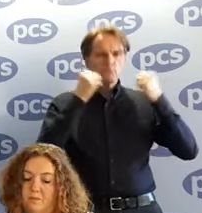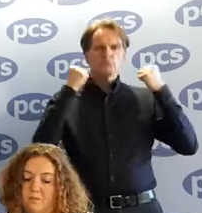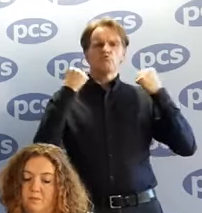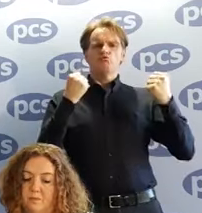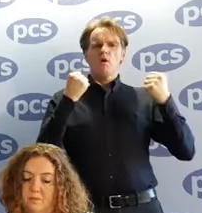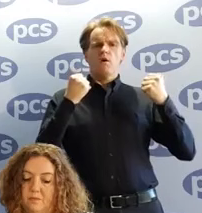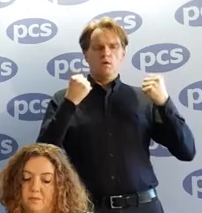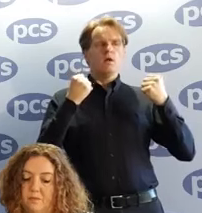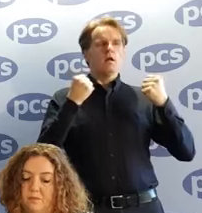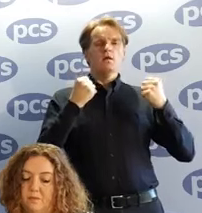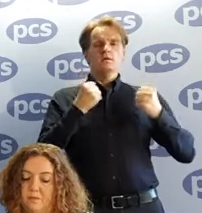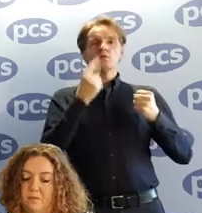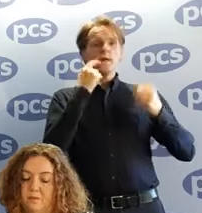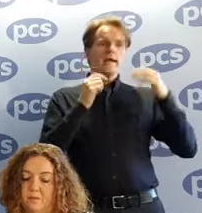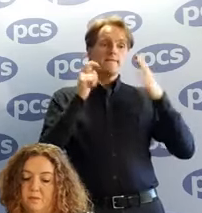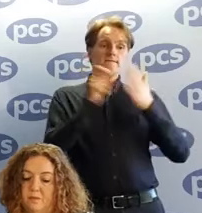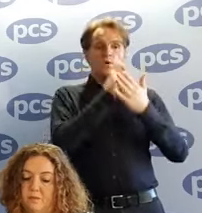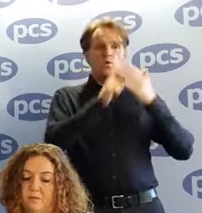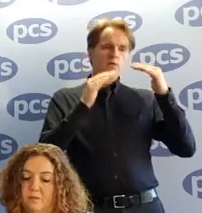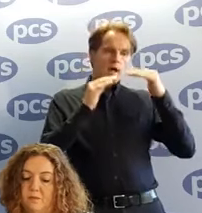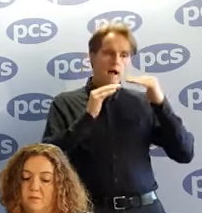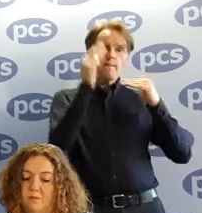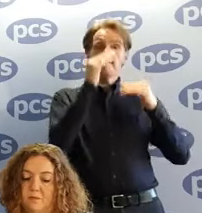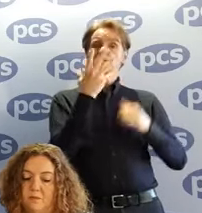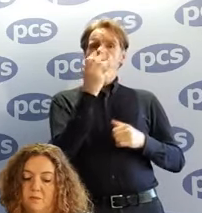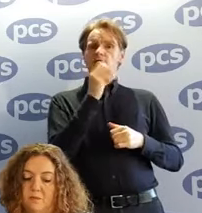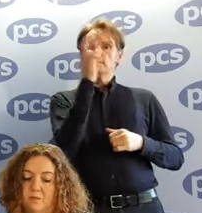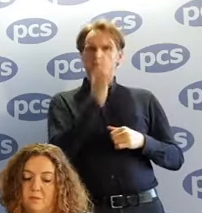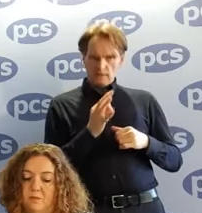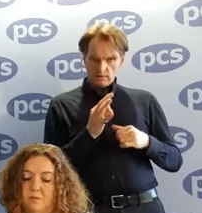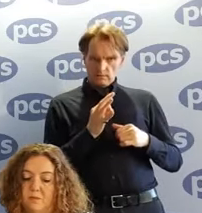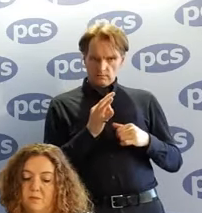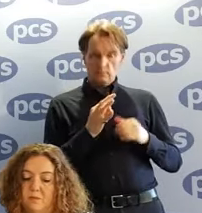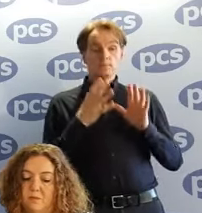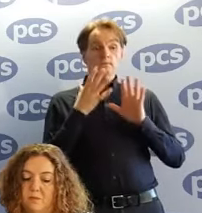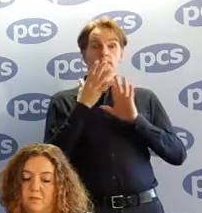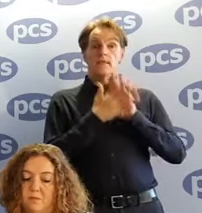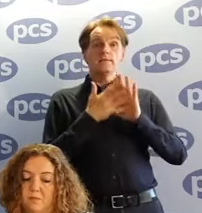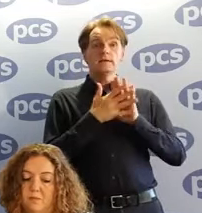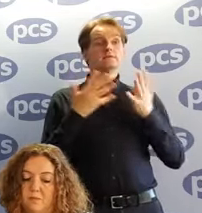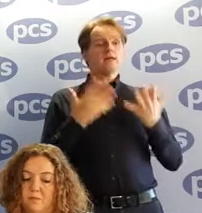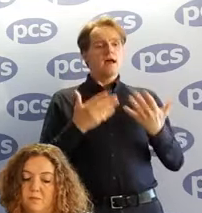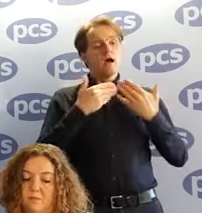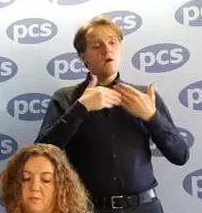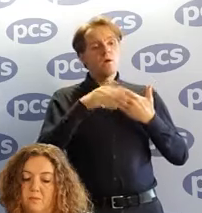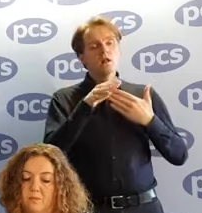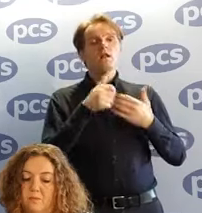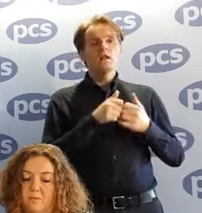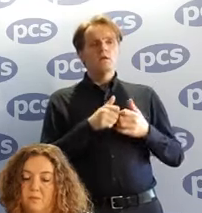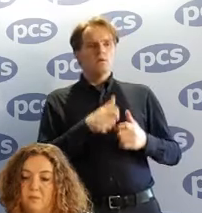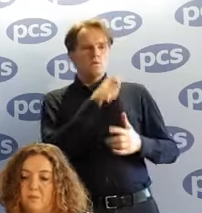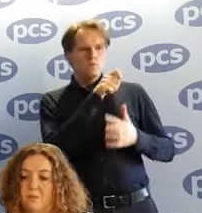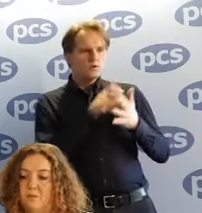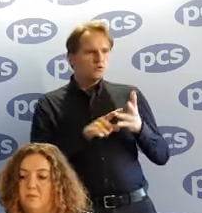the 50% and what we're going to be doing now if conference agrees is we're going to be putting resources in, working with our reps on the ground